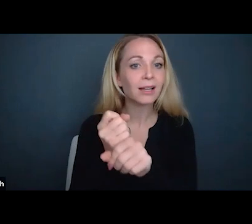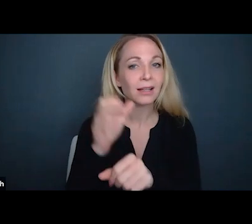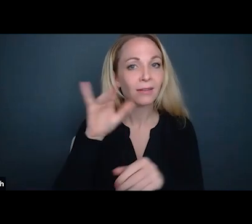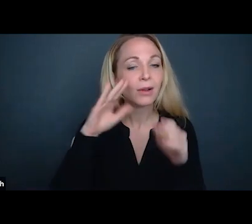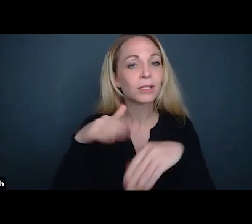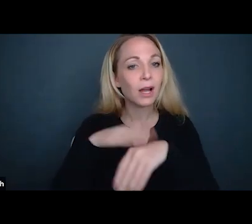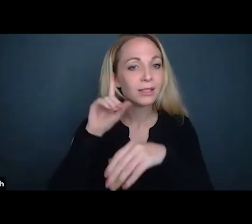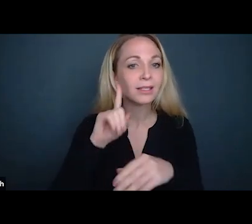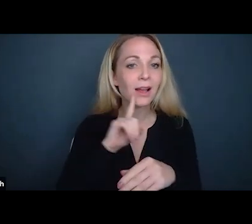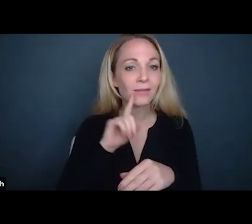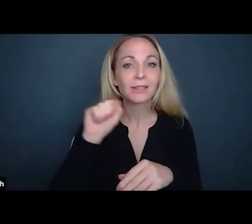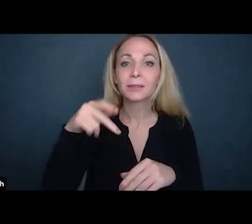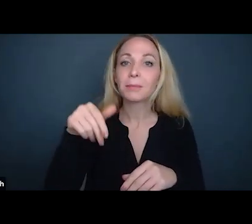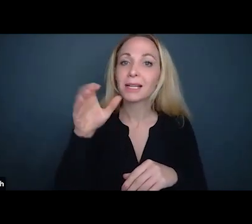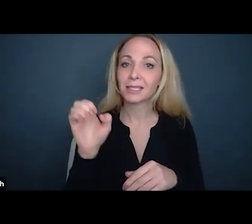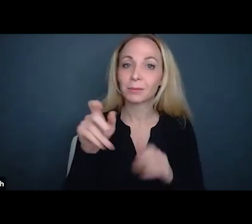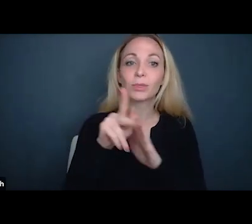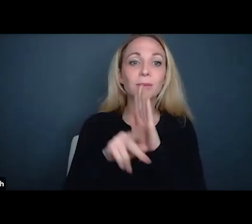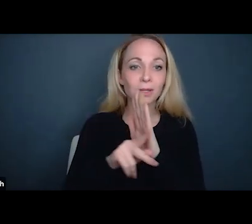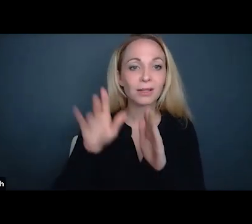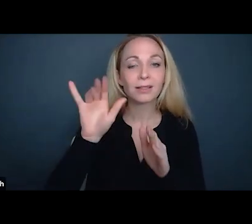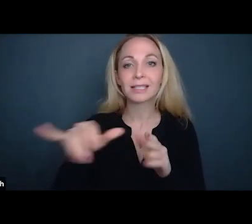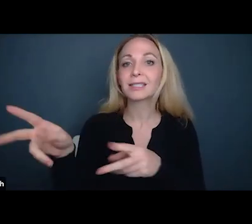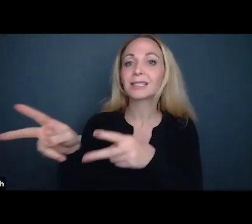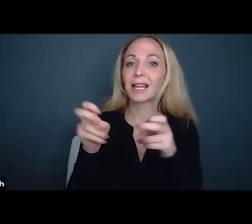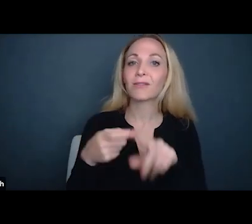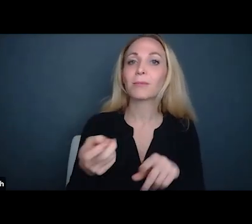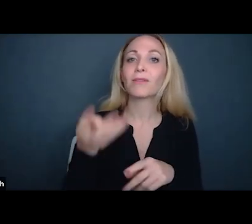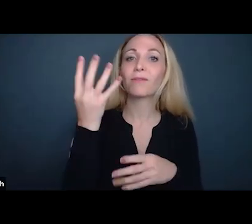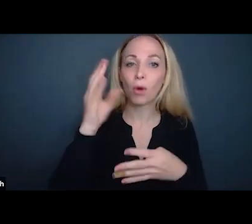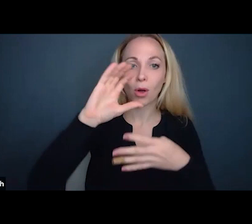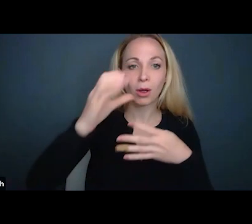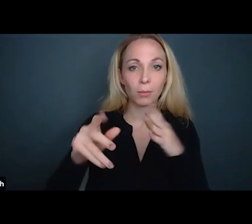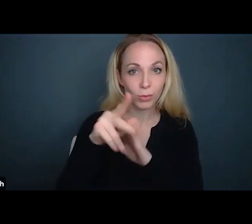4 sections of the DeafSpace Design Guidelines, and I tied them to a figurative urban streetscape.